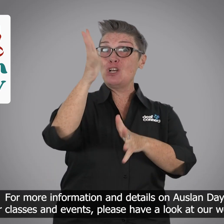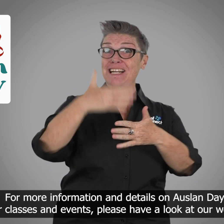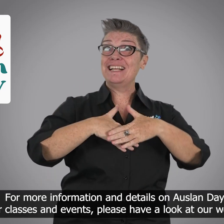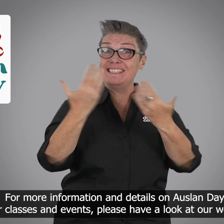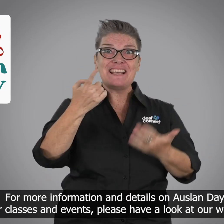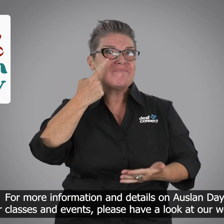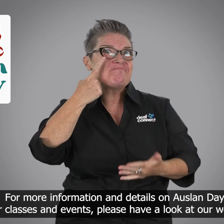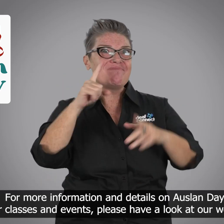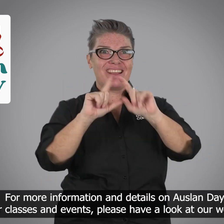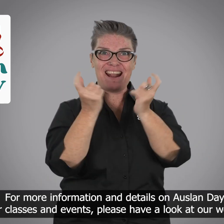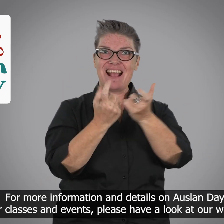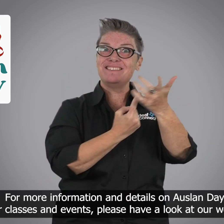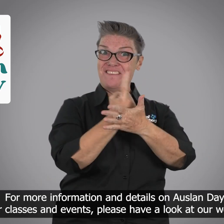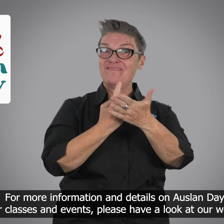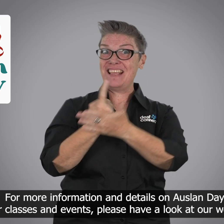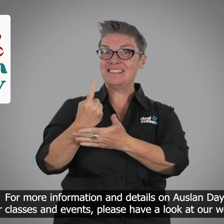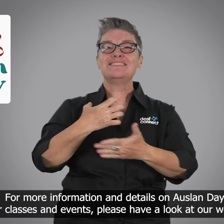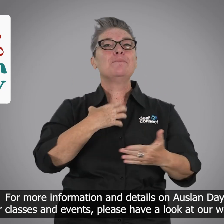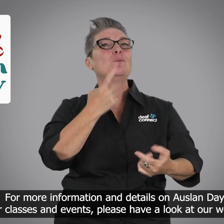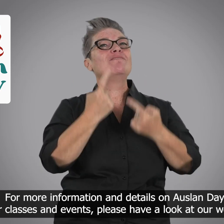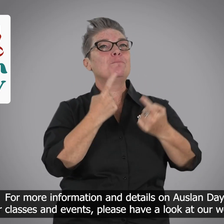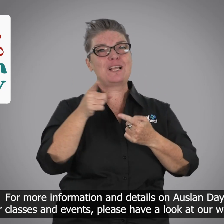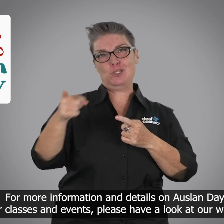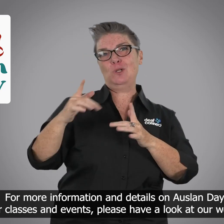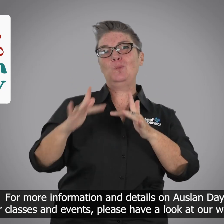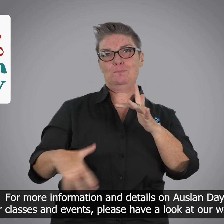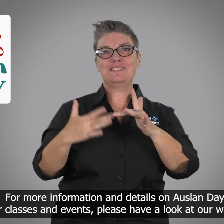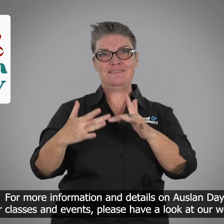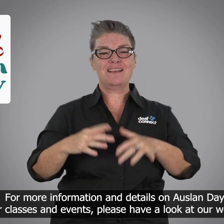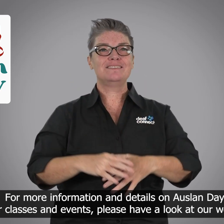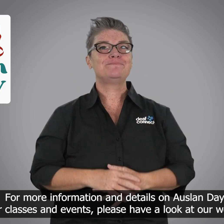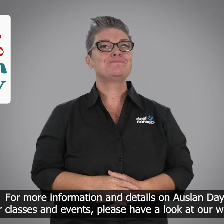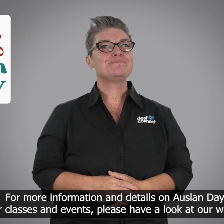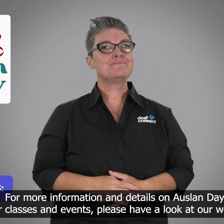For more information and details on Auslan Day taster classes and events, please have a look at our website.